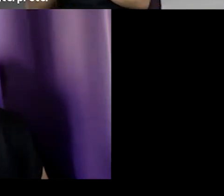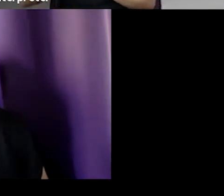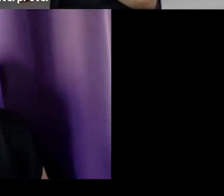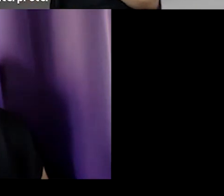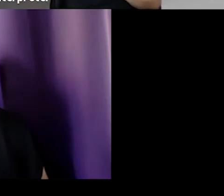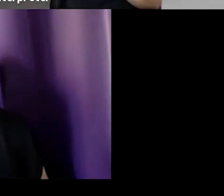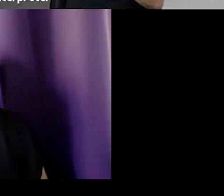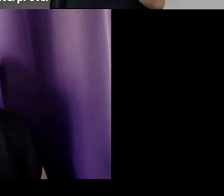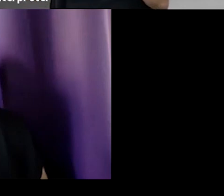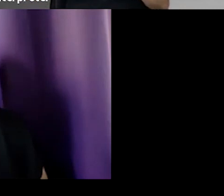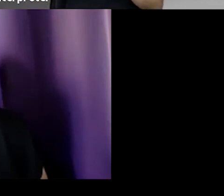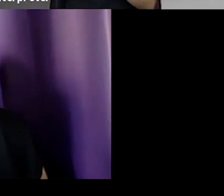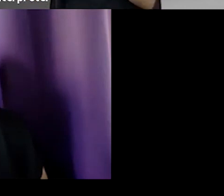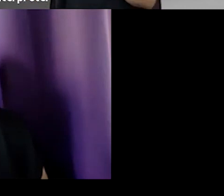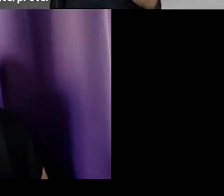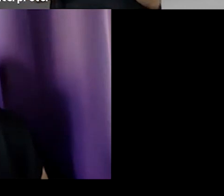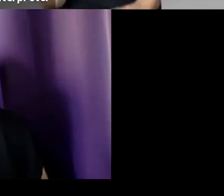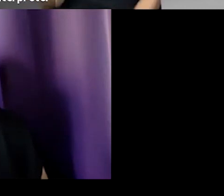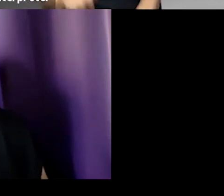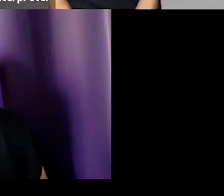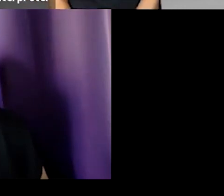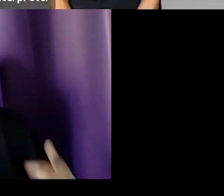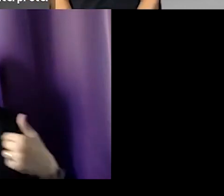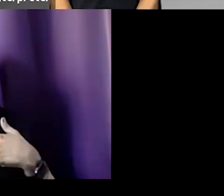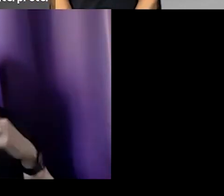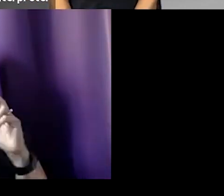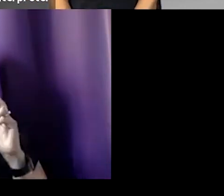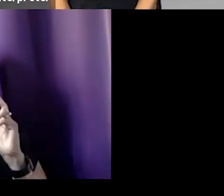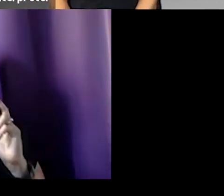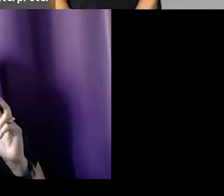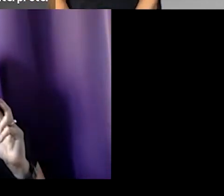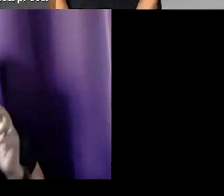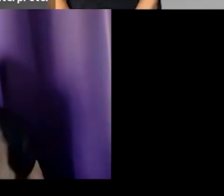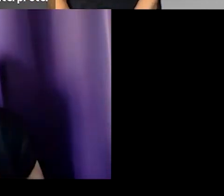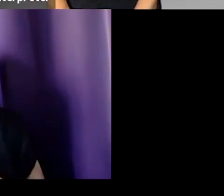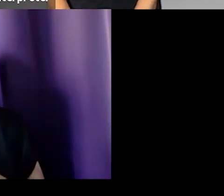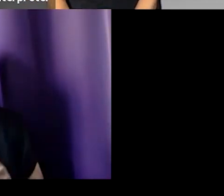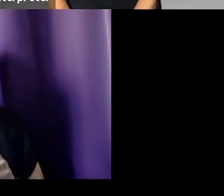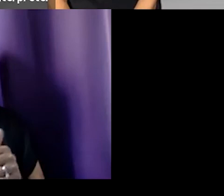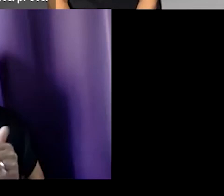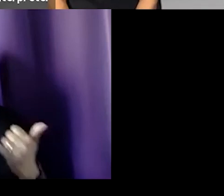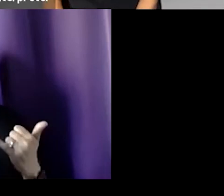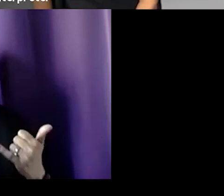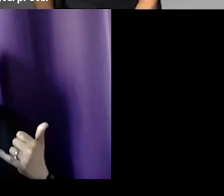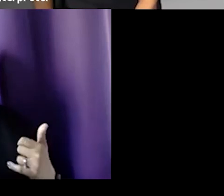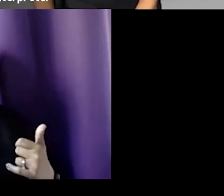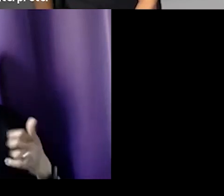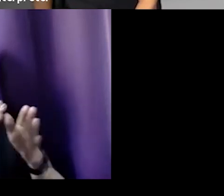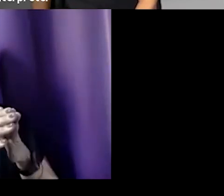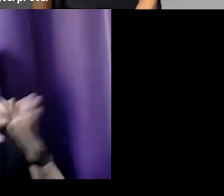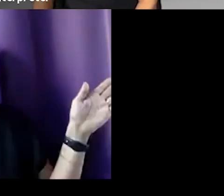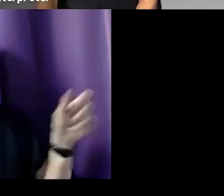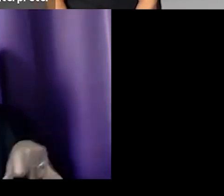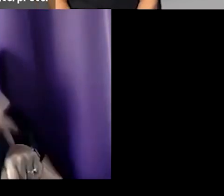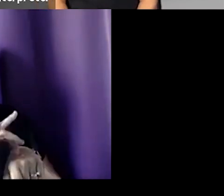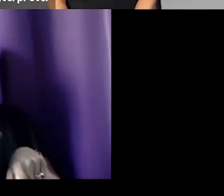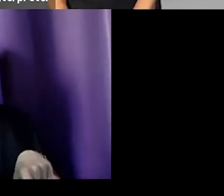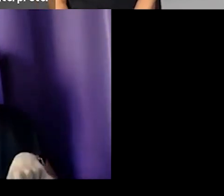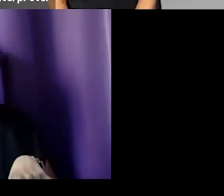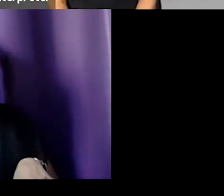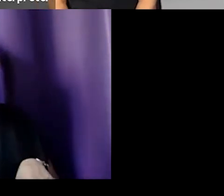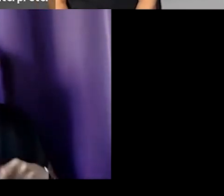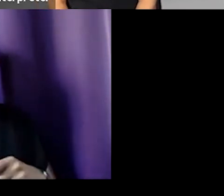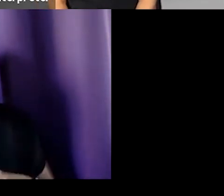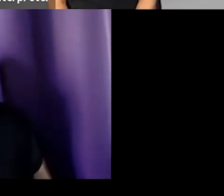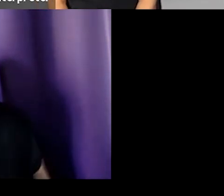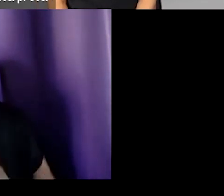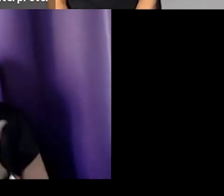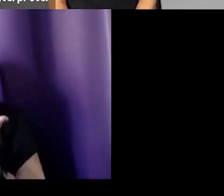I hope so. I really hope so I mean, the software we're developing is open source software, it will be released in two weeks and just email me and I'll let you know how you can find it.